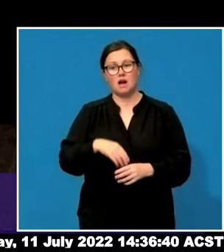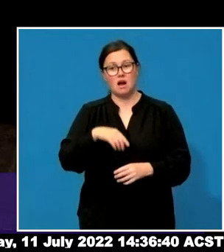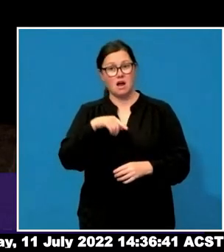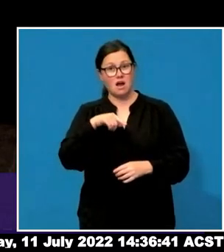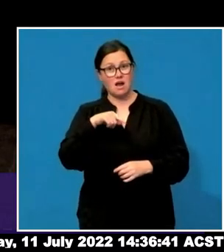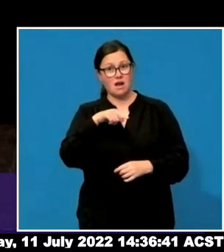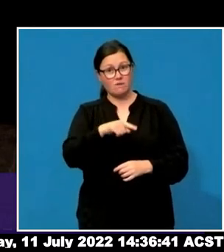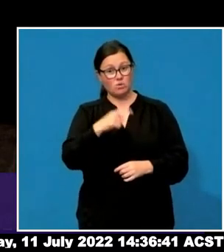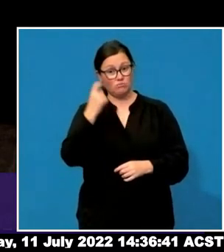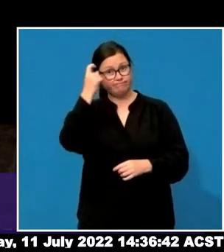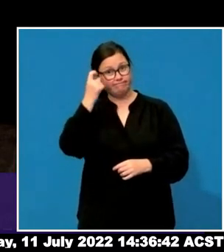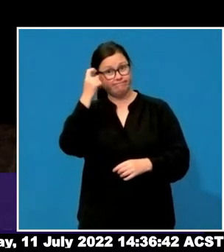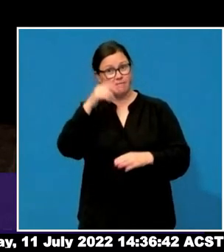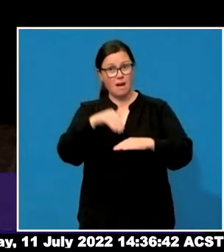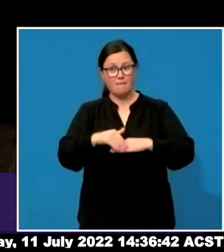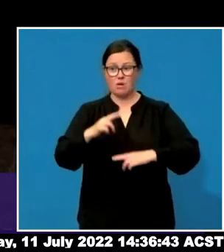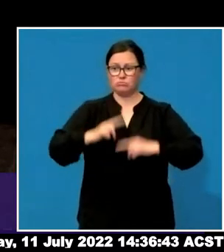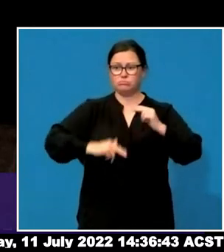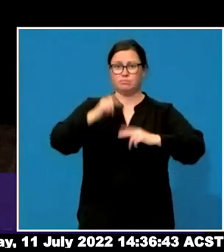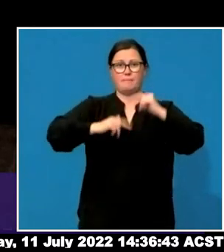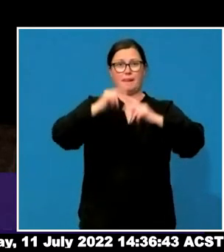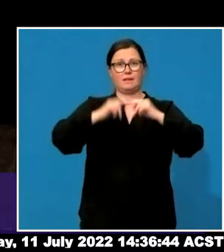Springs? JOAN: Yes, I have. Can you explain to the Commissioners what you've done?